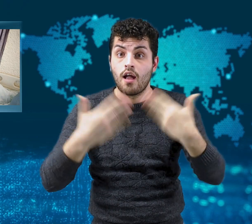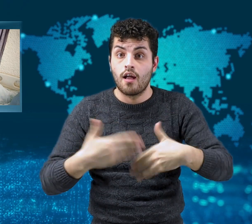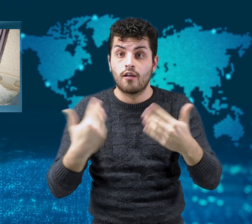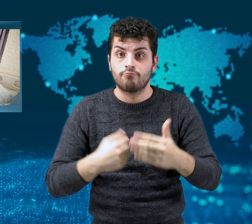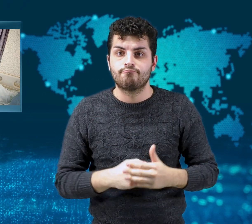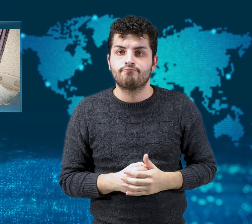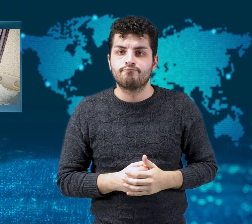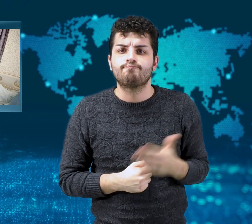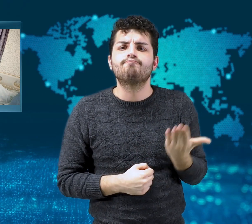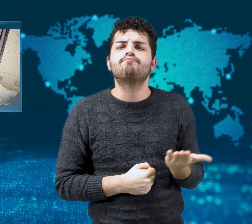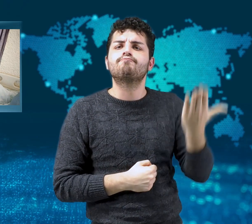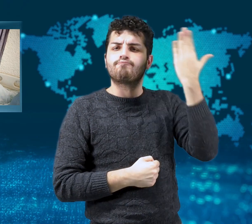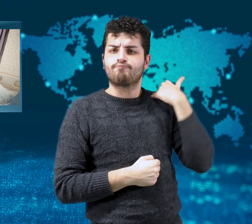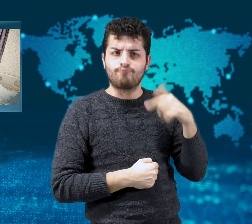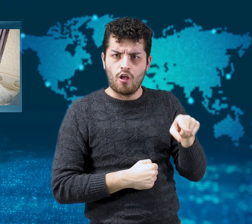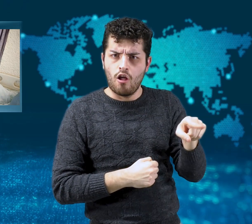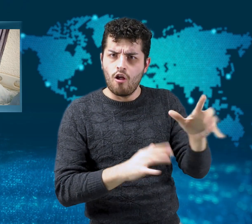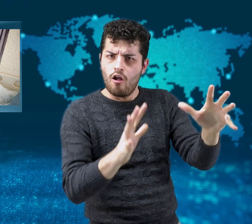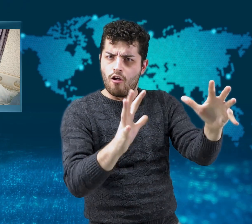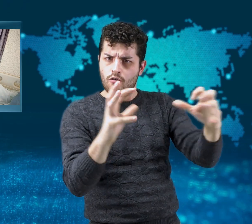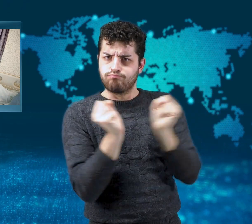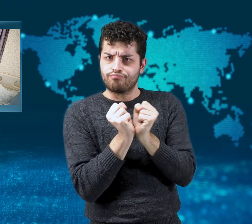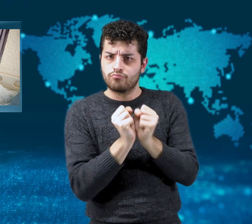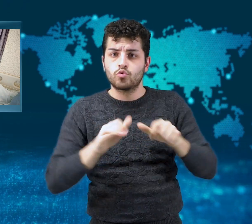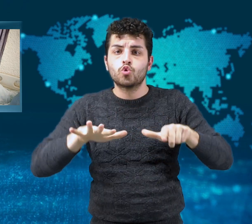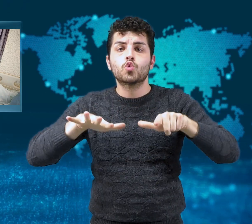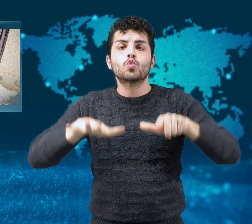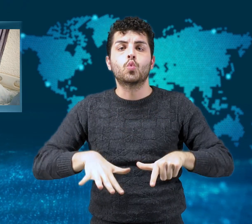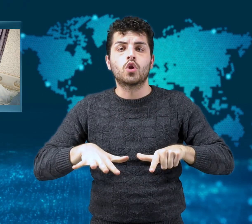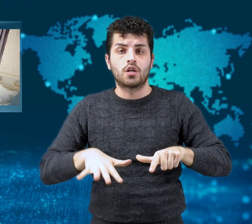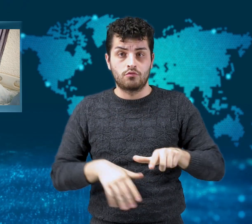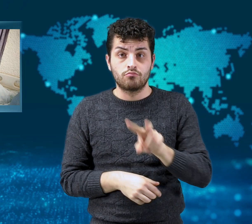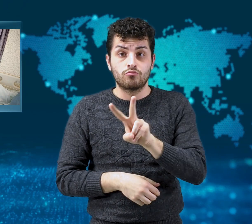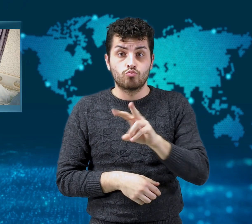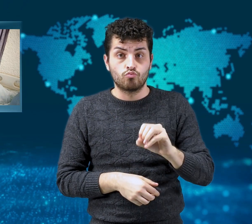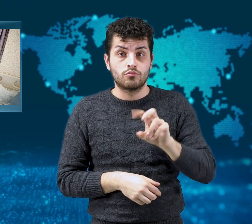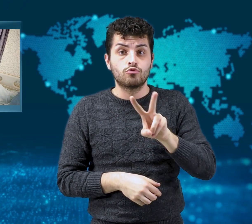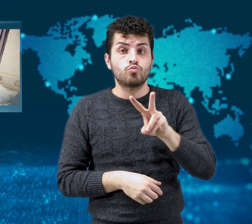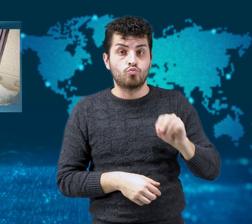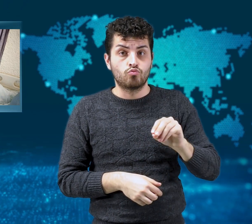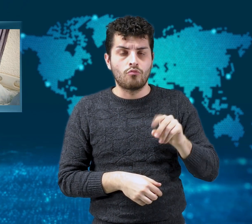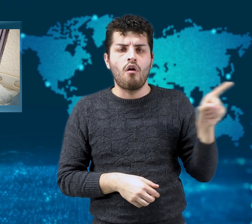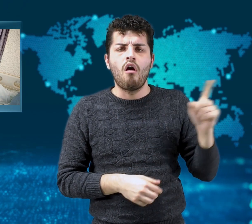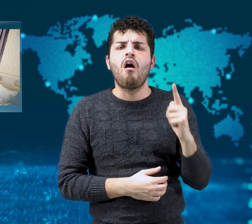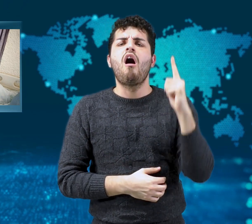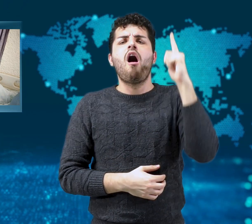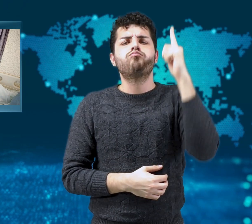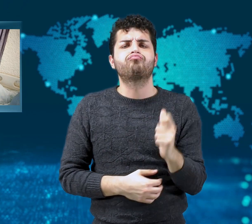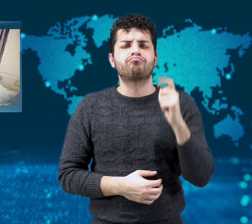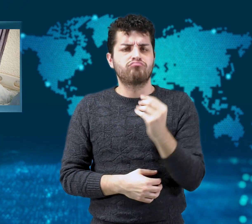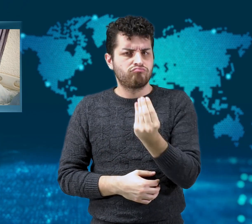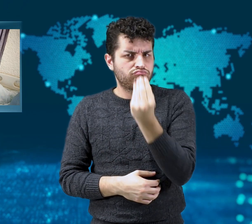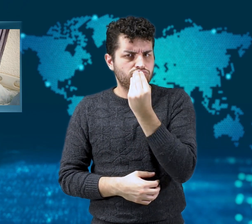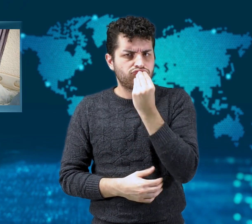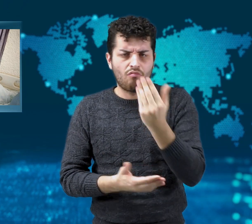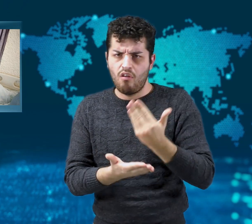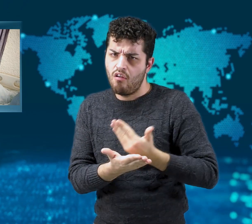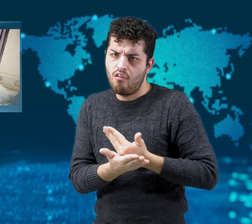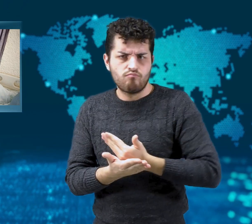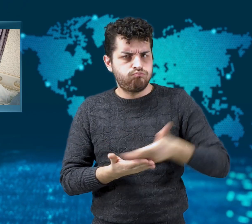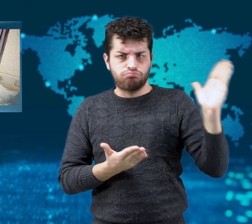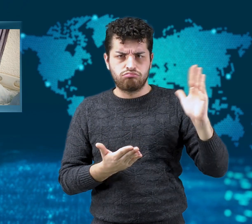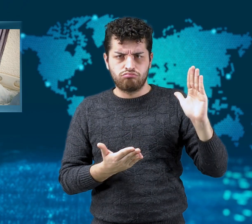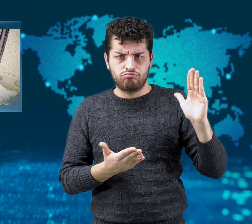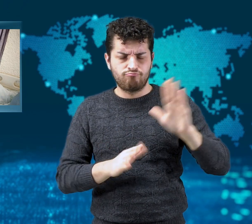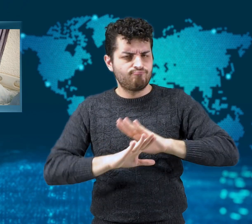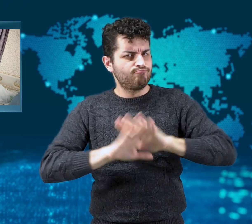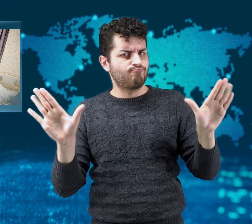During the hunger strike, Maher lost 43 kilograms (95 pounds).